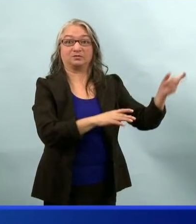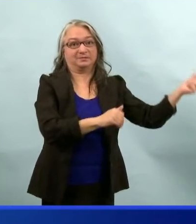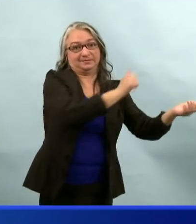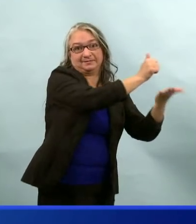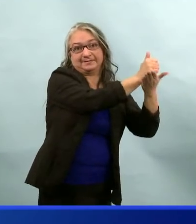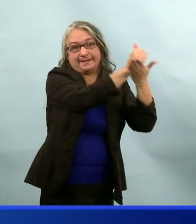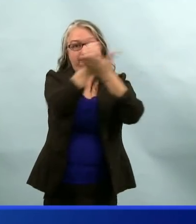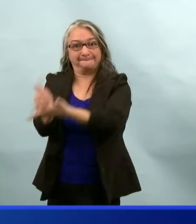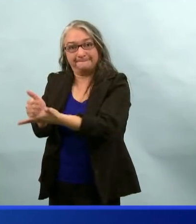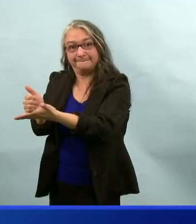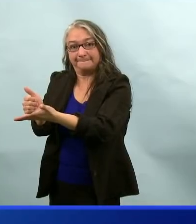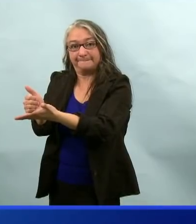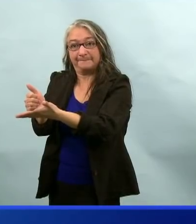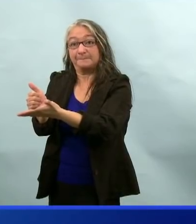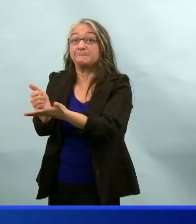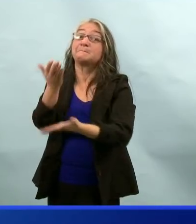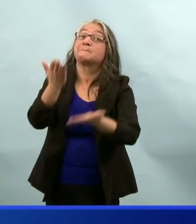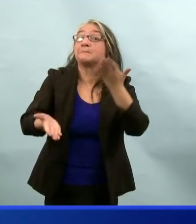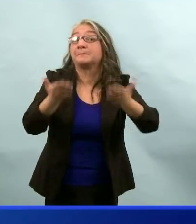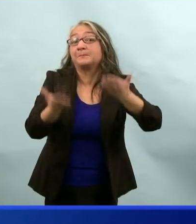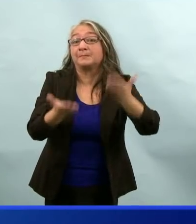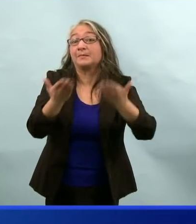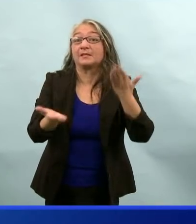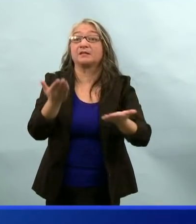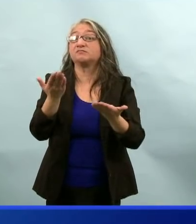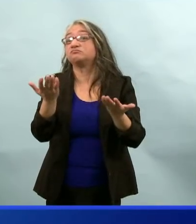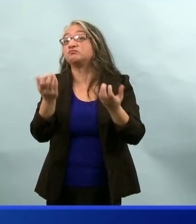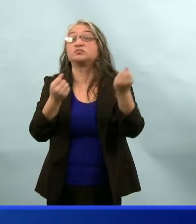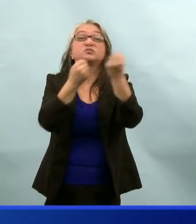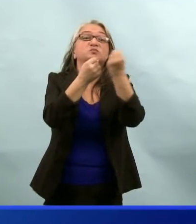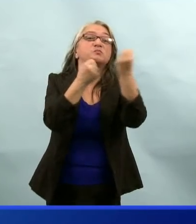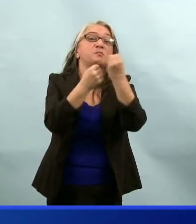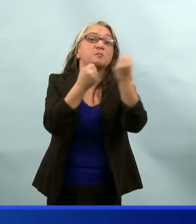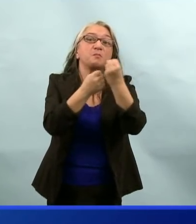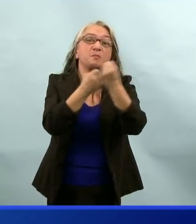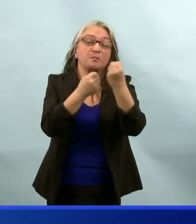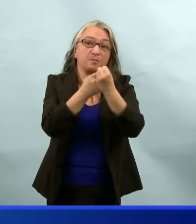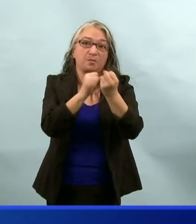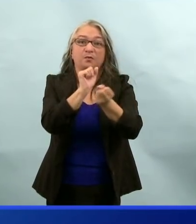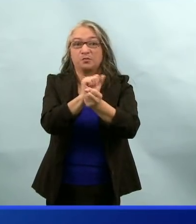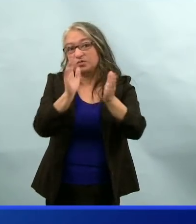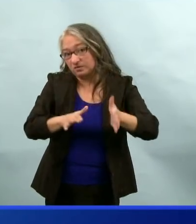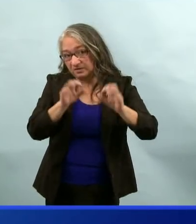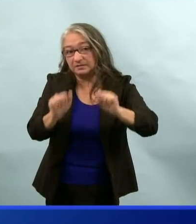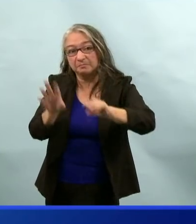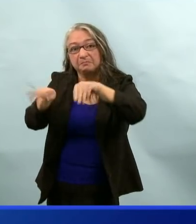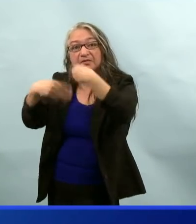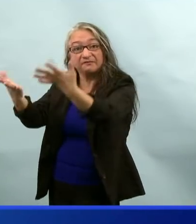looking at expanding those support positions we've introduced a great number hundreds of